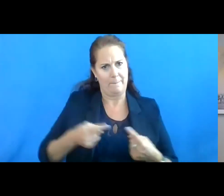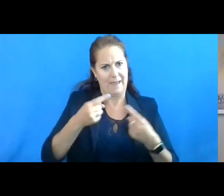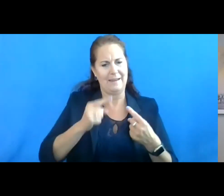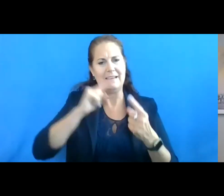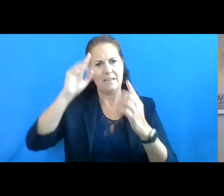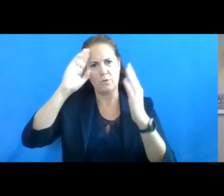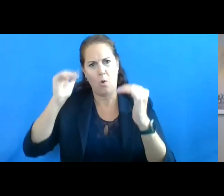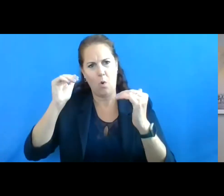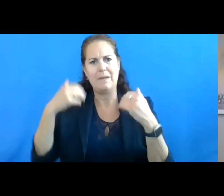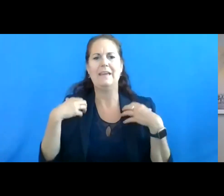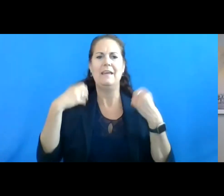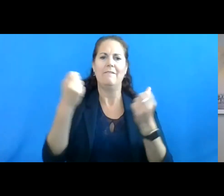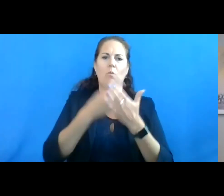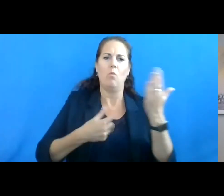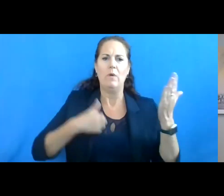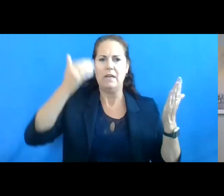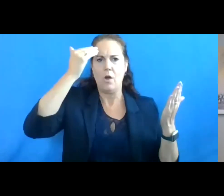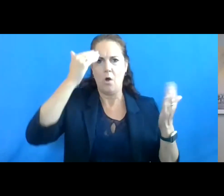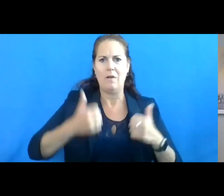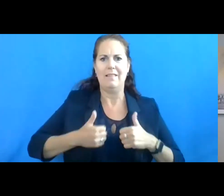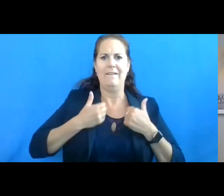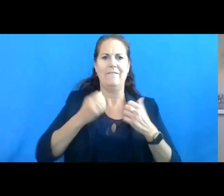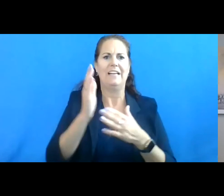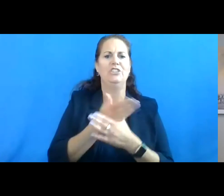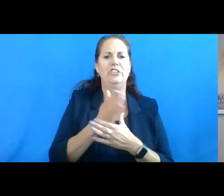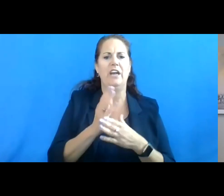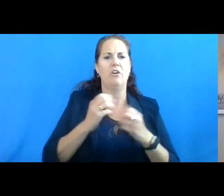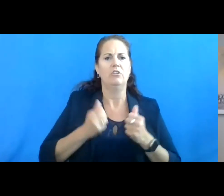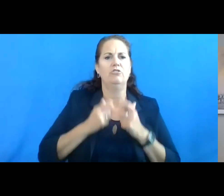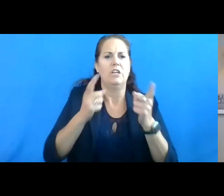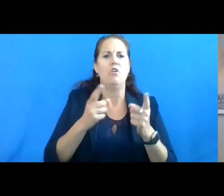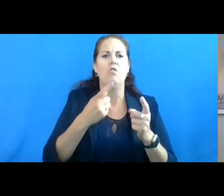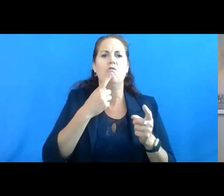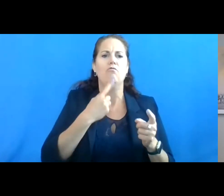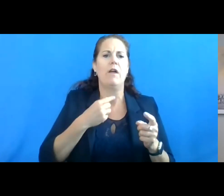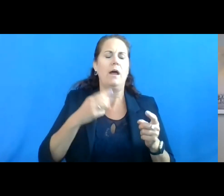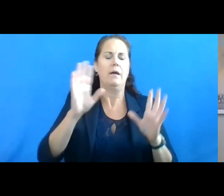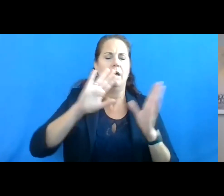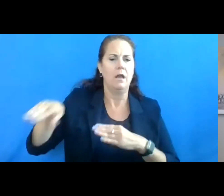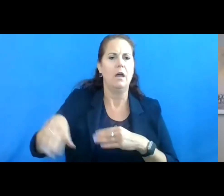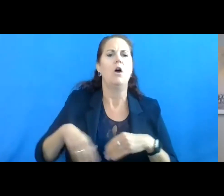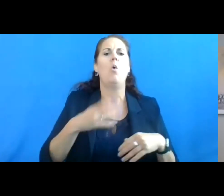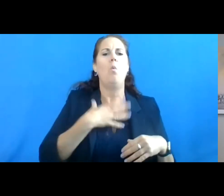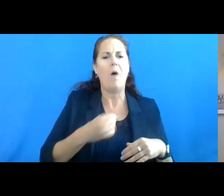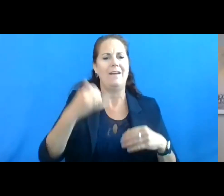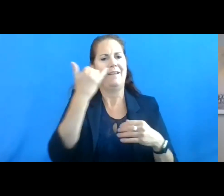Heal from what we know, what we live and share. Inducing radiant colors of white and yellow like the ever-changing rise and set of the